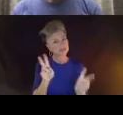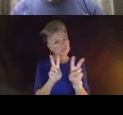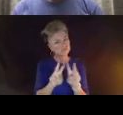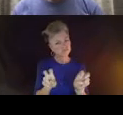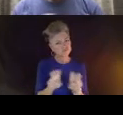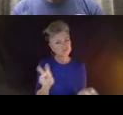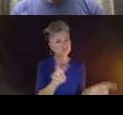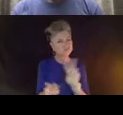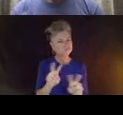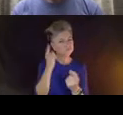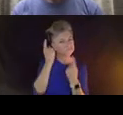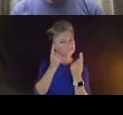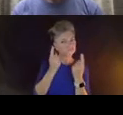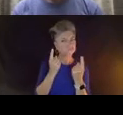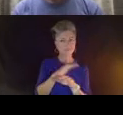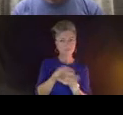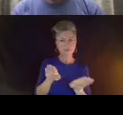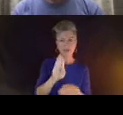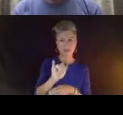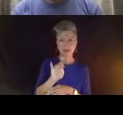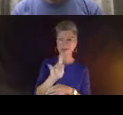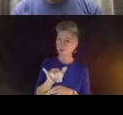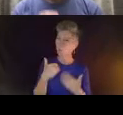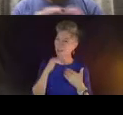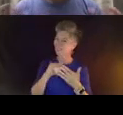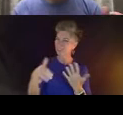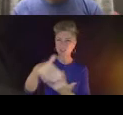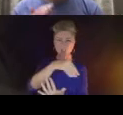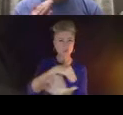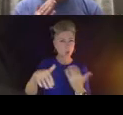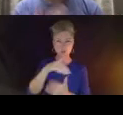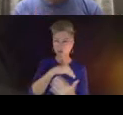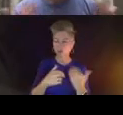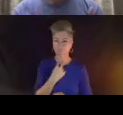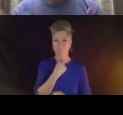we oftentimes come from a social constraint of the binary, so of a female, male.